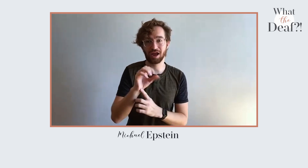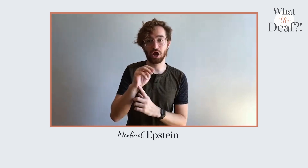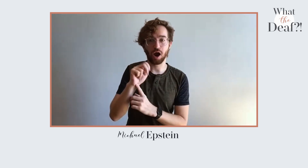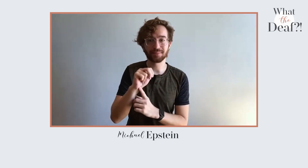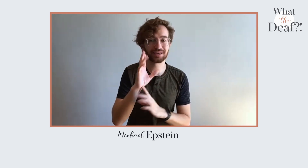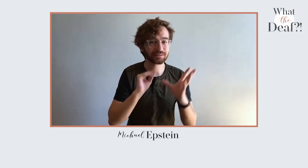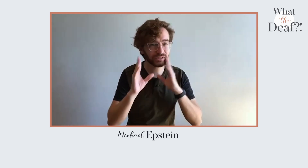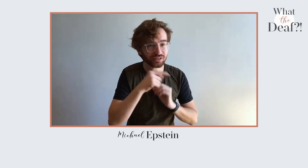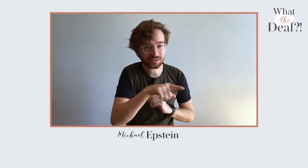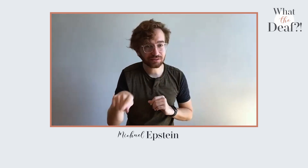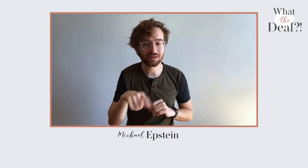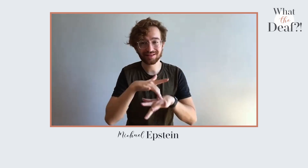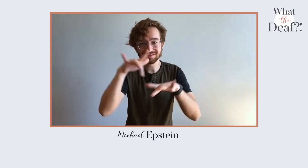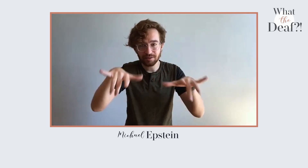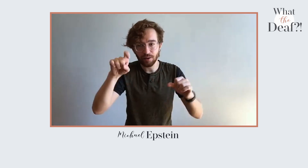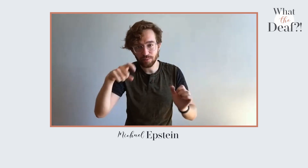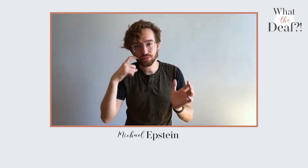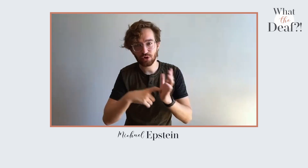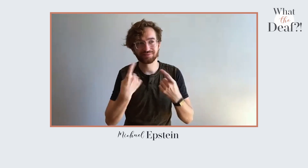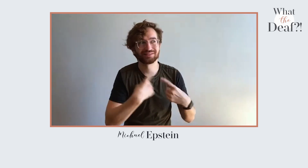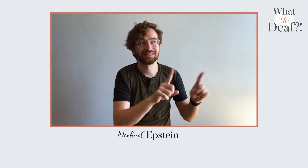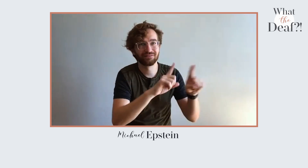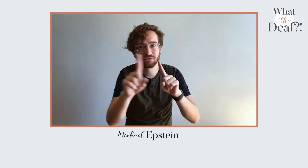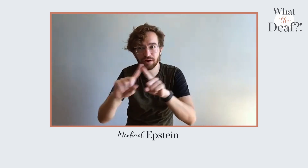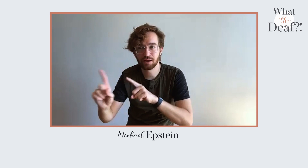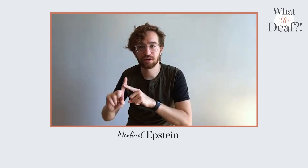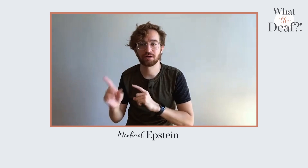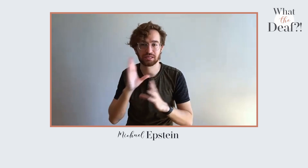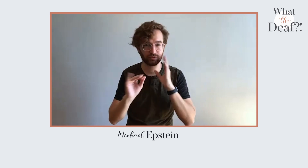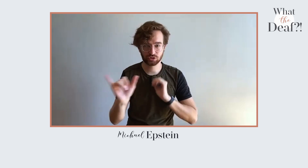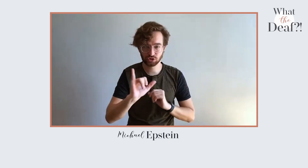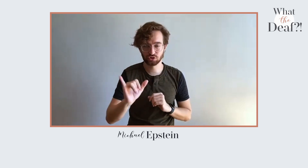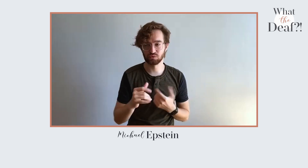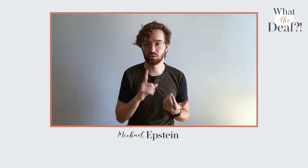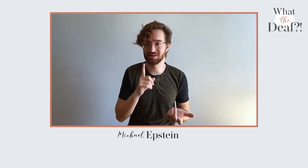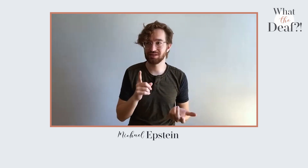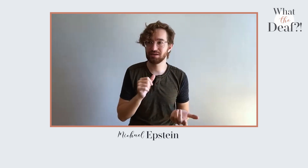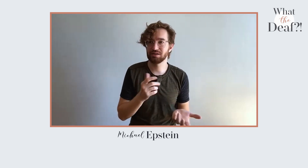However at the same time, we need to recognize that there are a variety of different experiences that we don't all share as well.